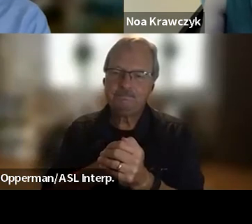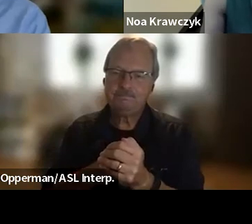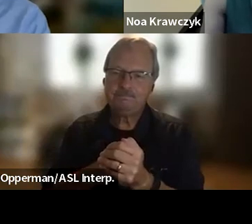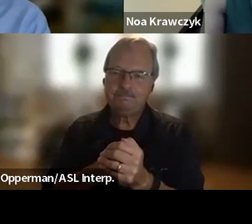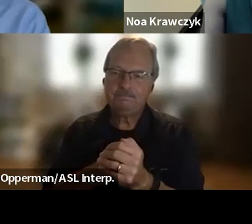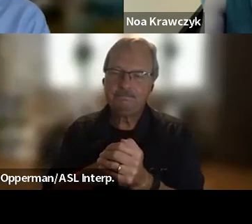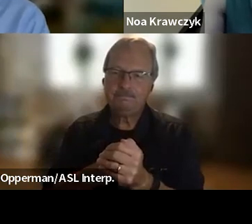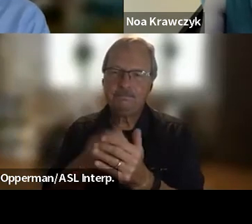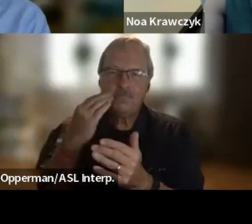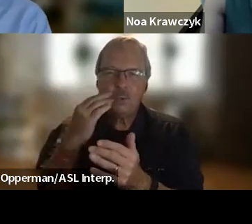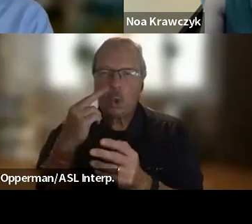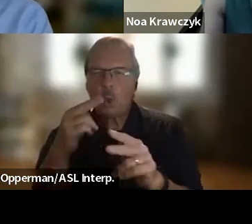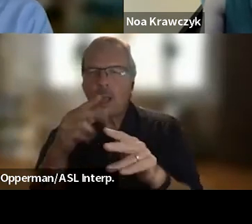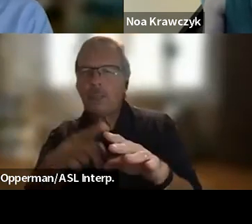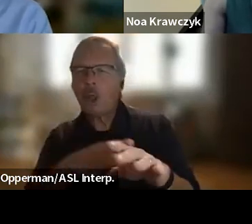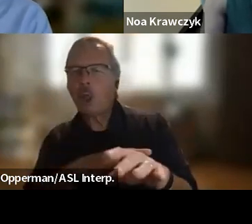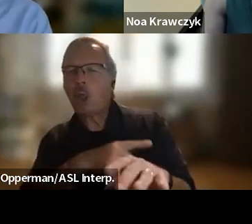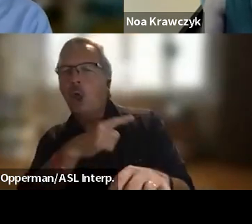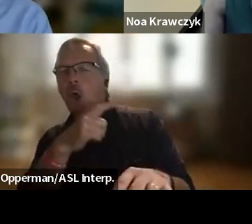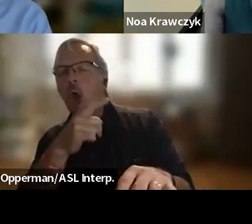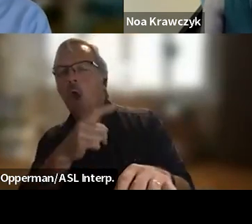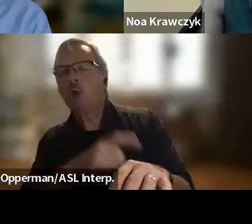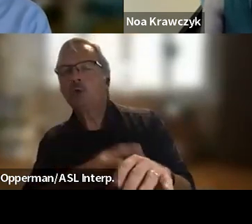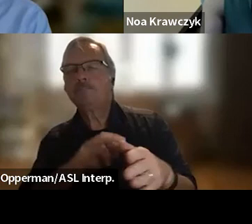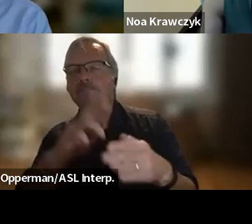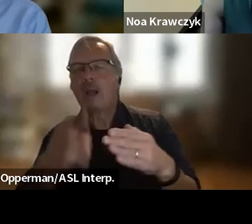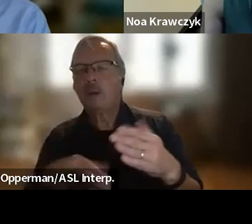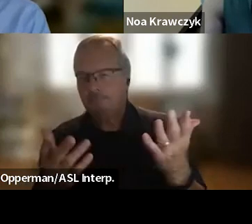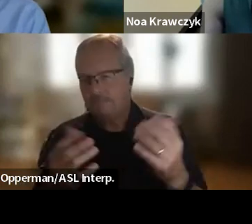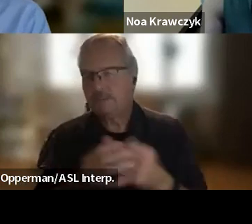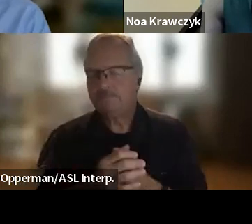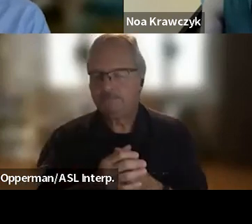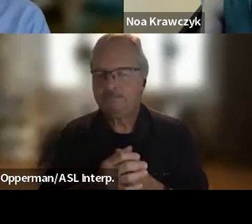looking at the longer term outcomes, which of course can be costly.